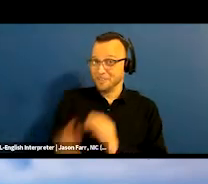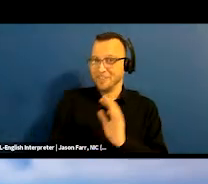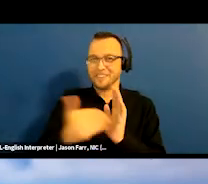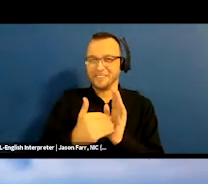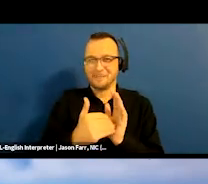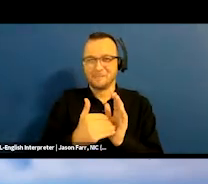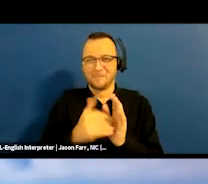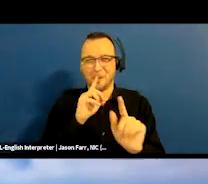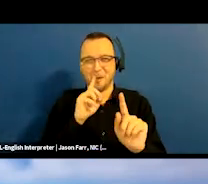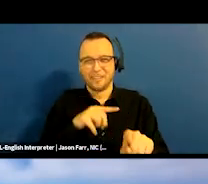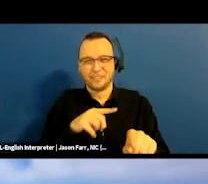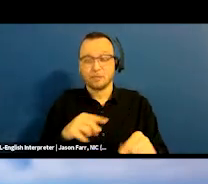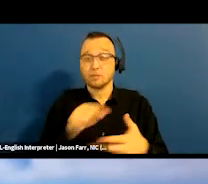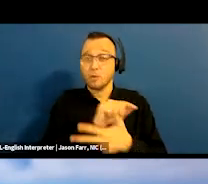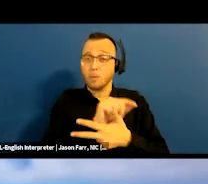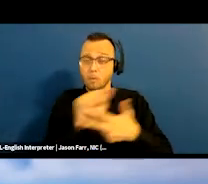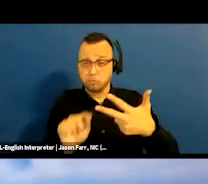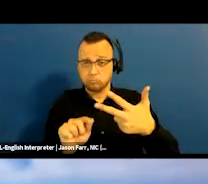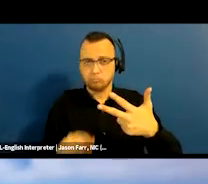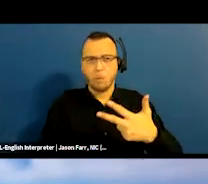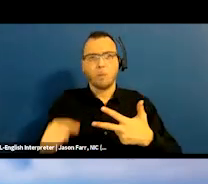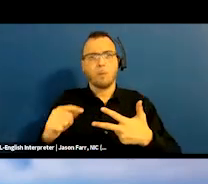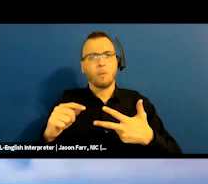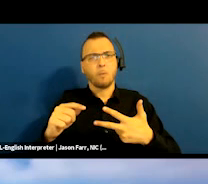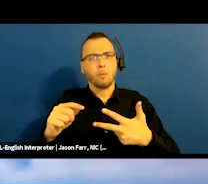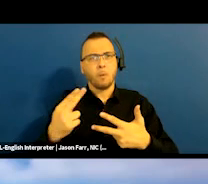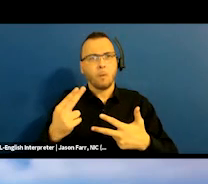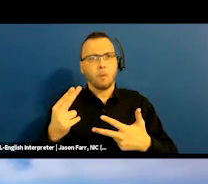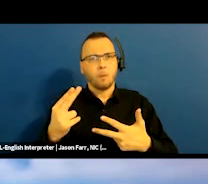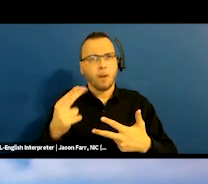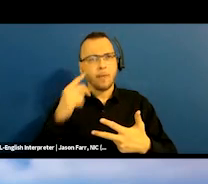And we will wrap this one up in five, four, three, two,